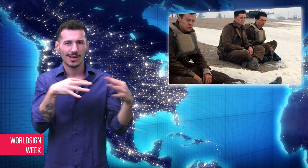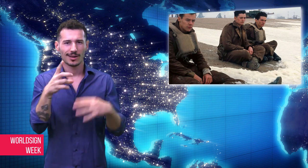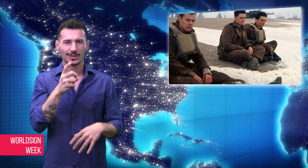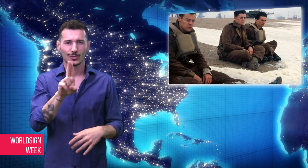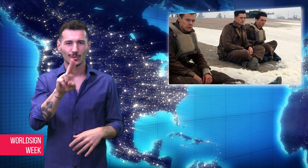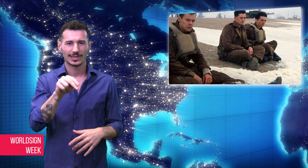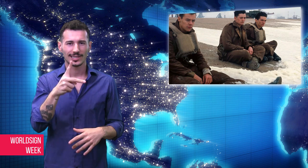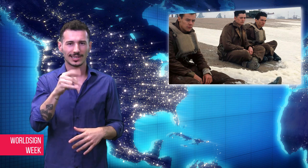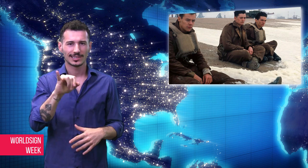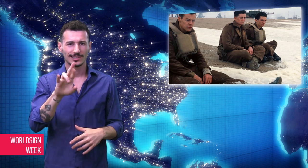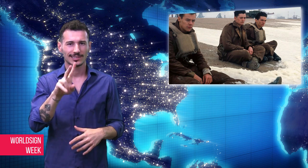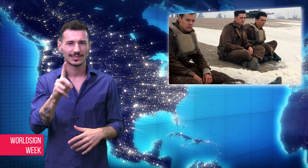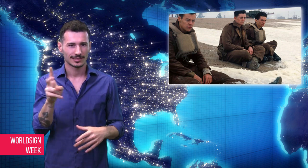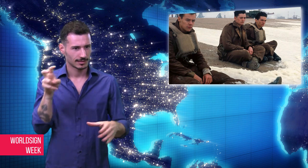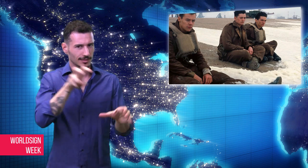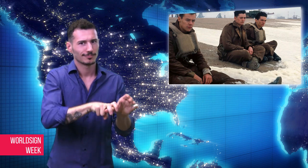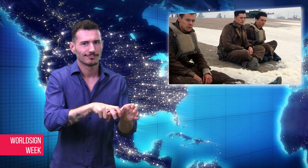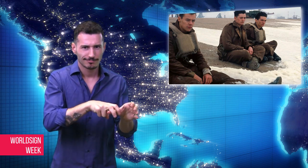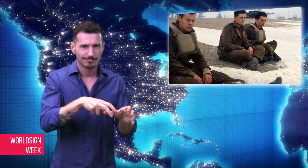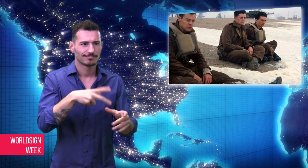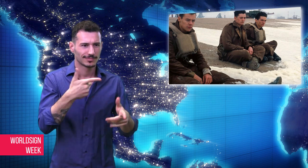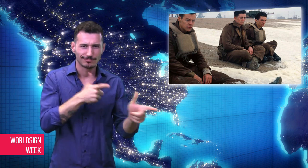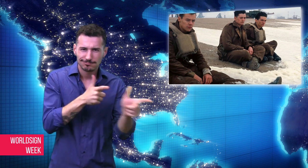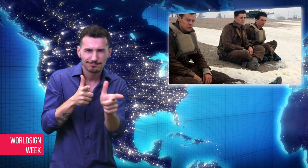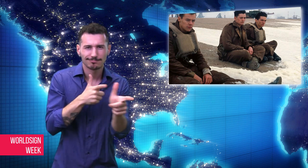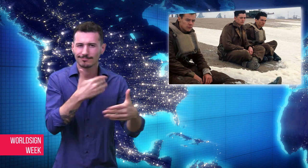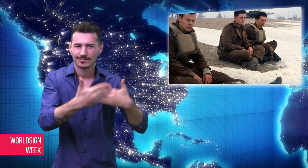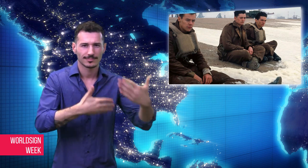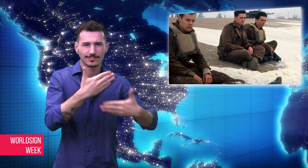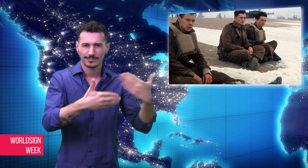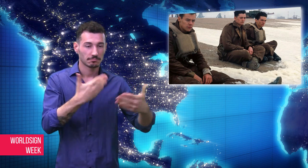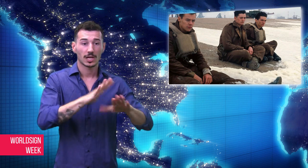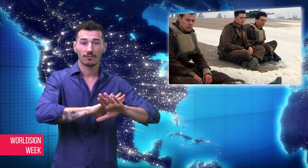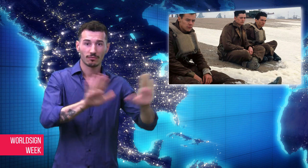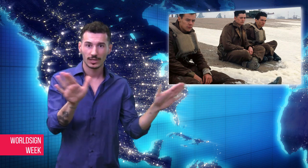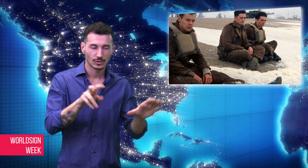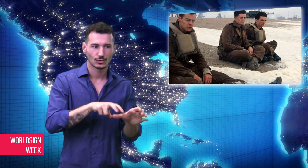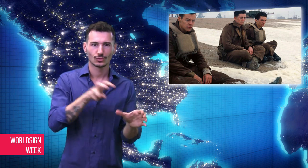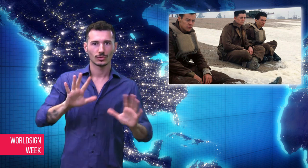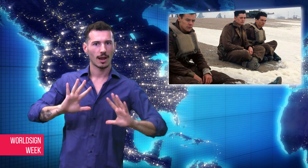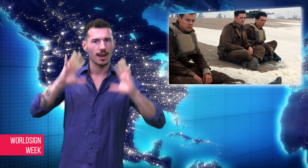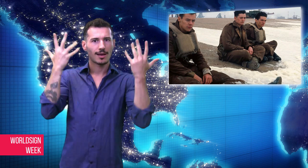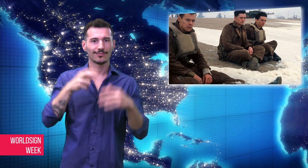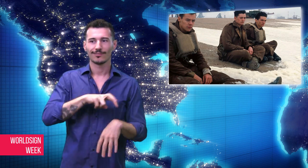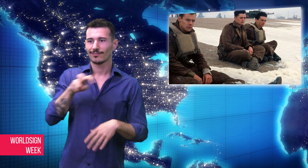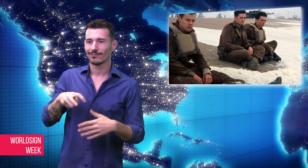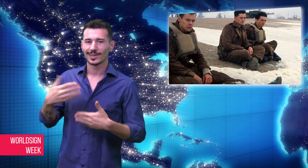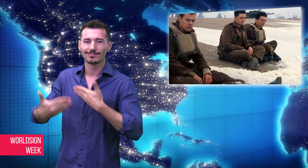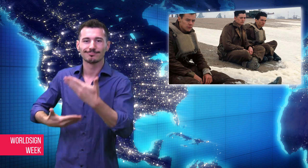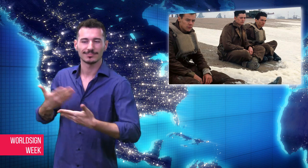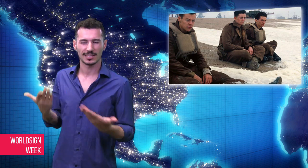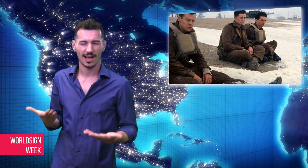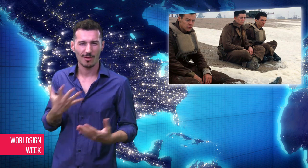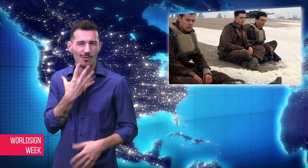many were brought to tears. The film, however, sparked upsets and debates